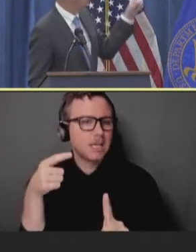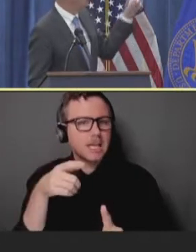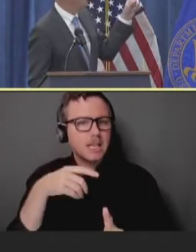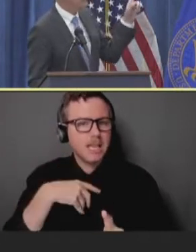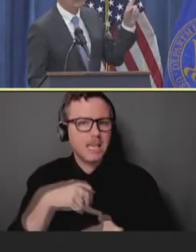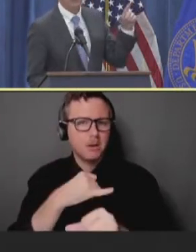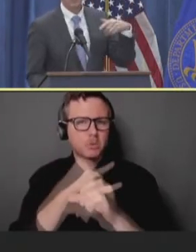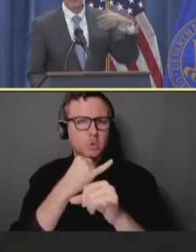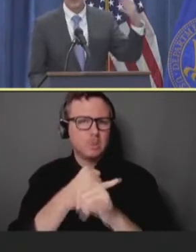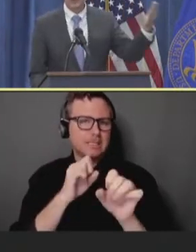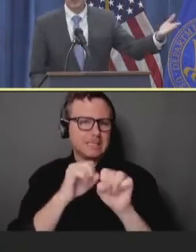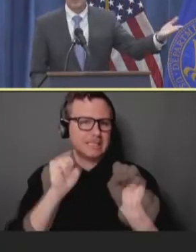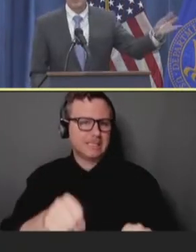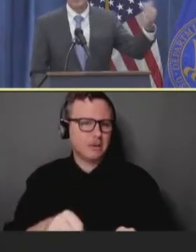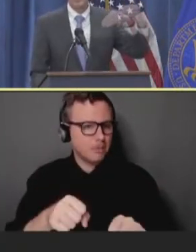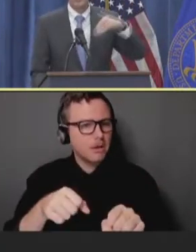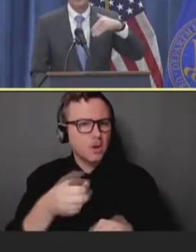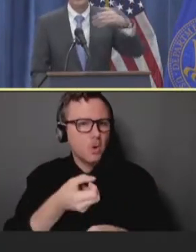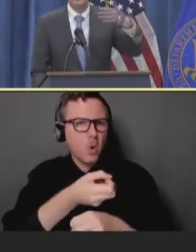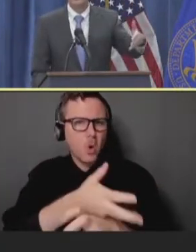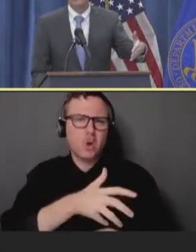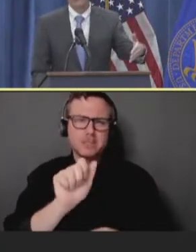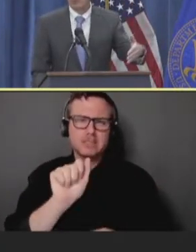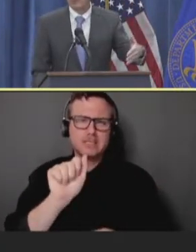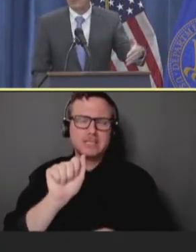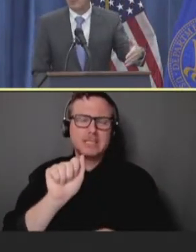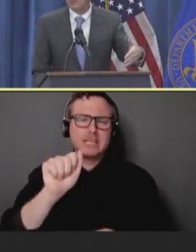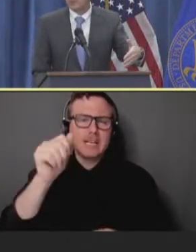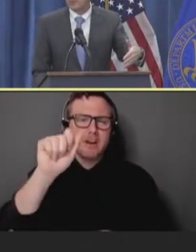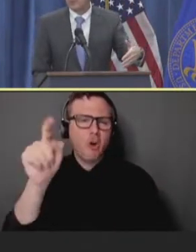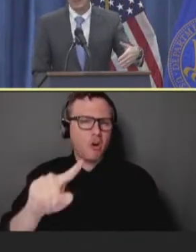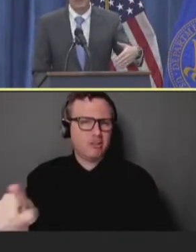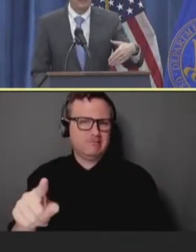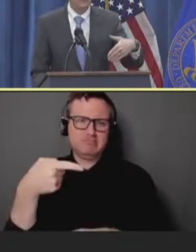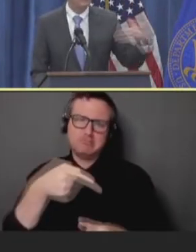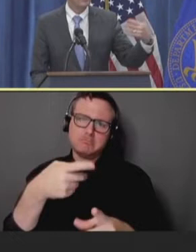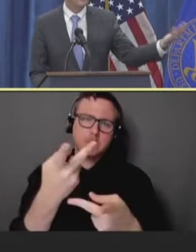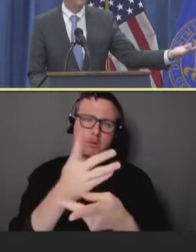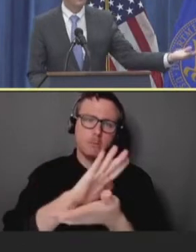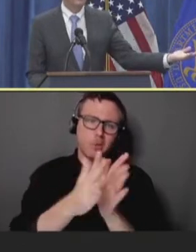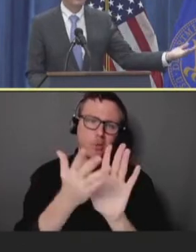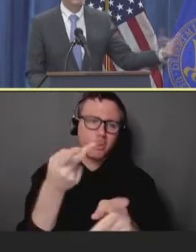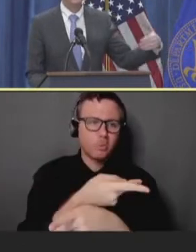And finally, we're going to talk about whether another form of immune system activation vaccines